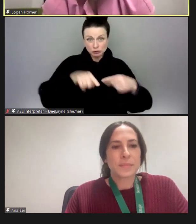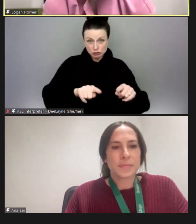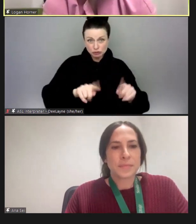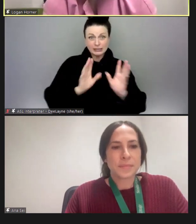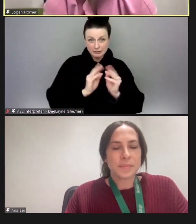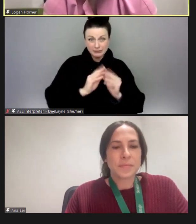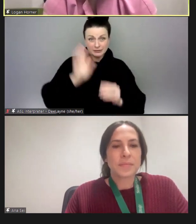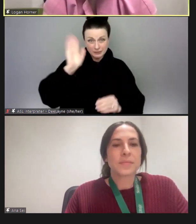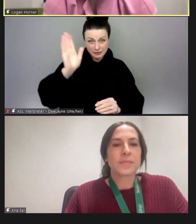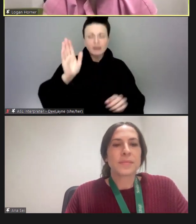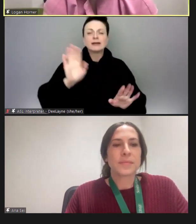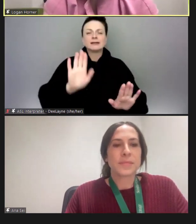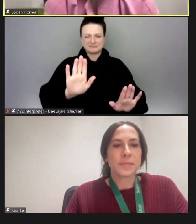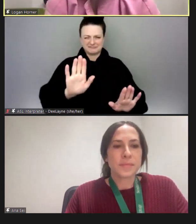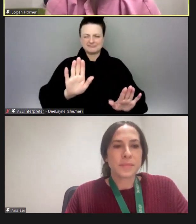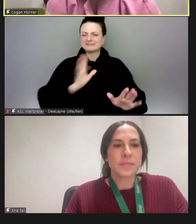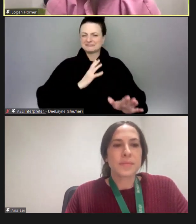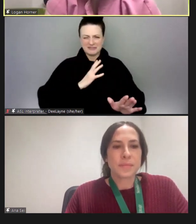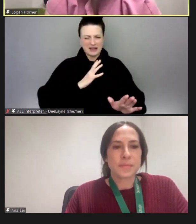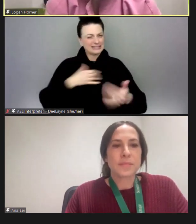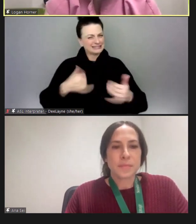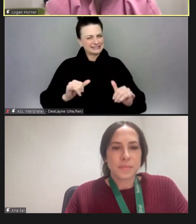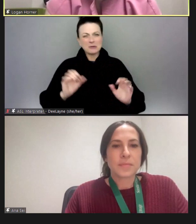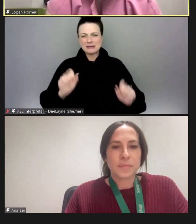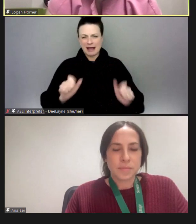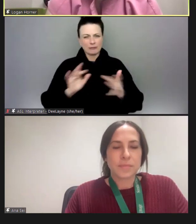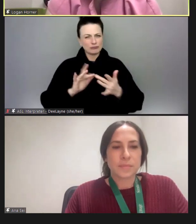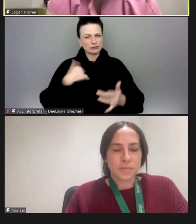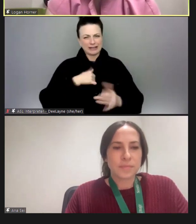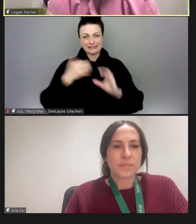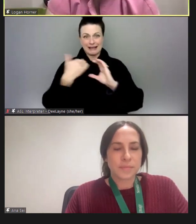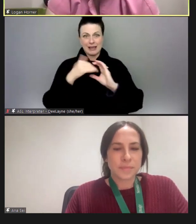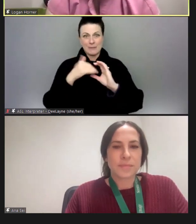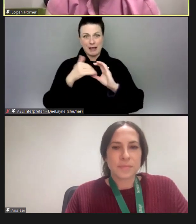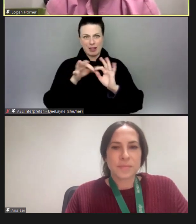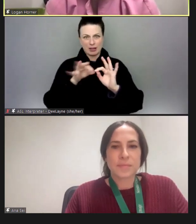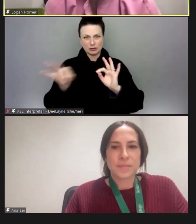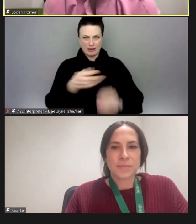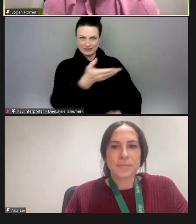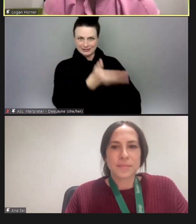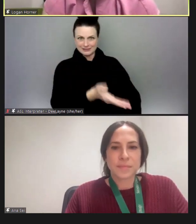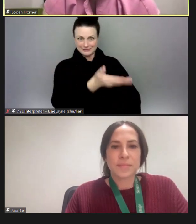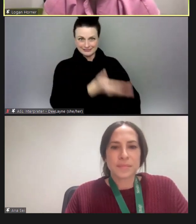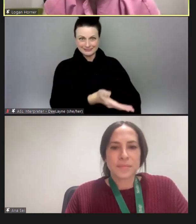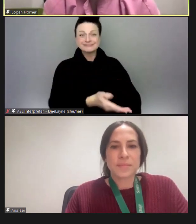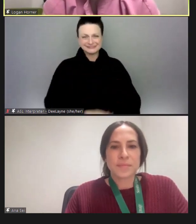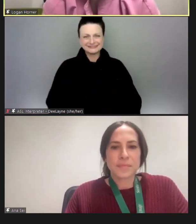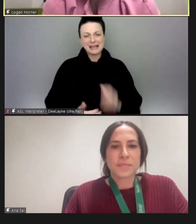see that we have our email addresses on